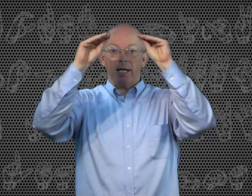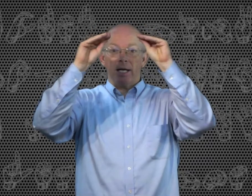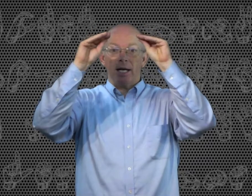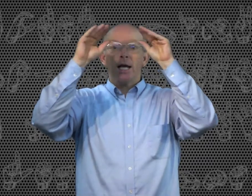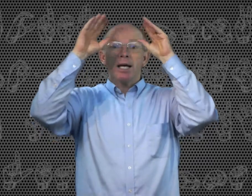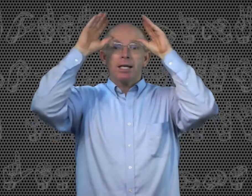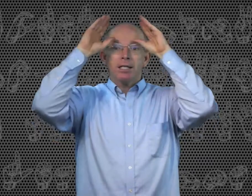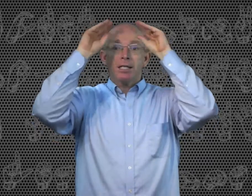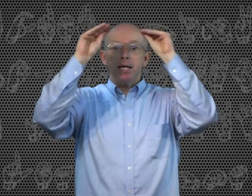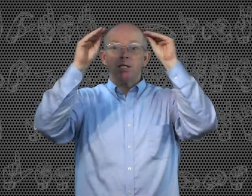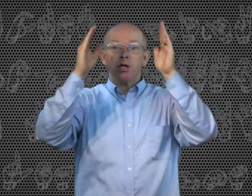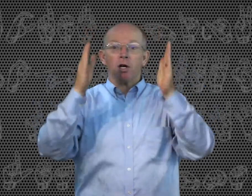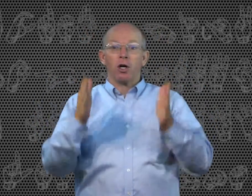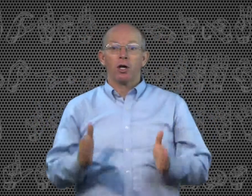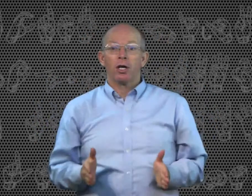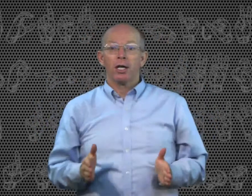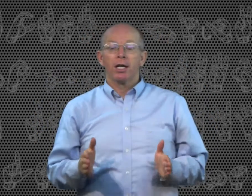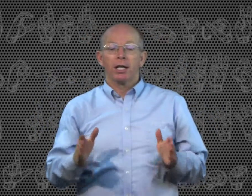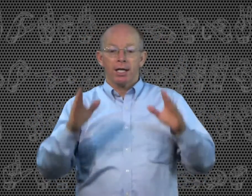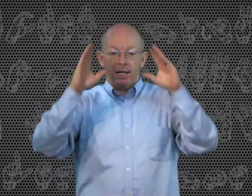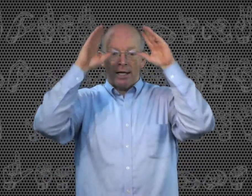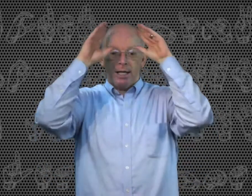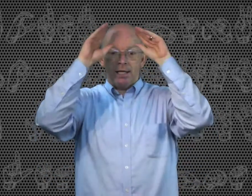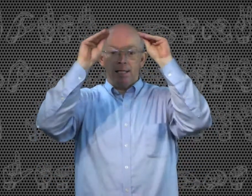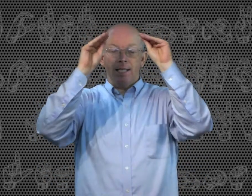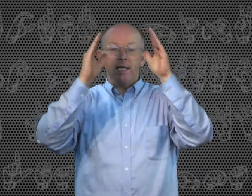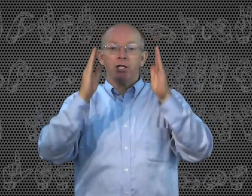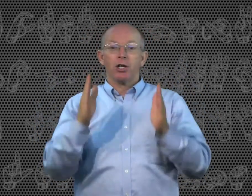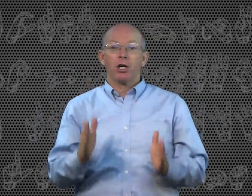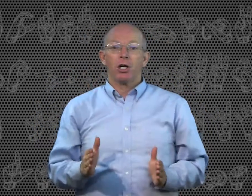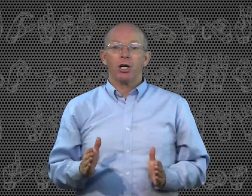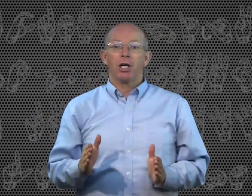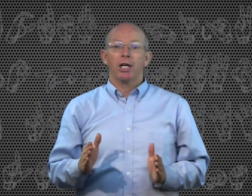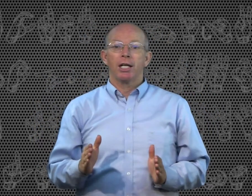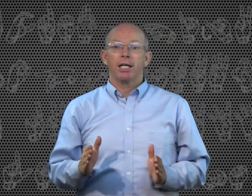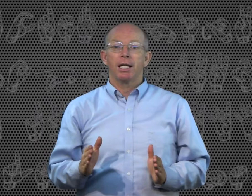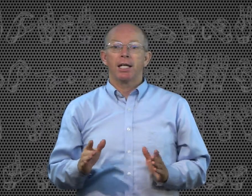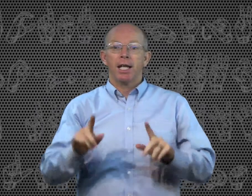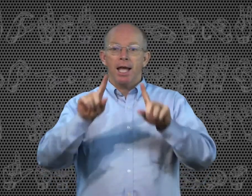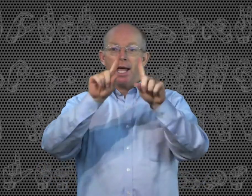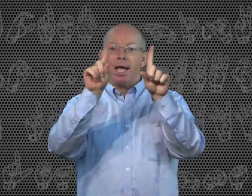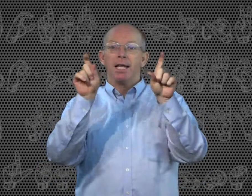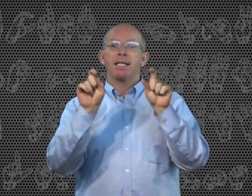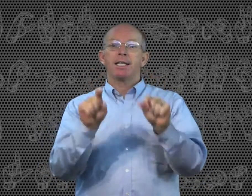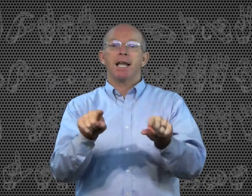TEACHER TEACHER